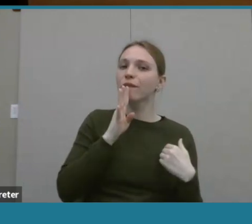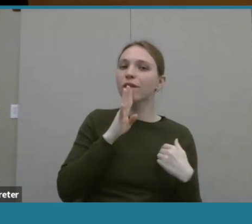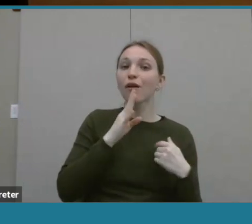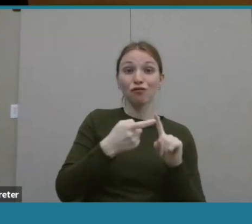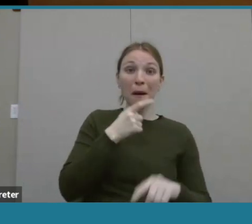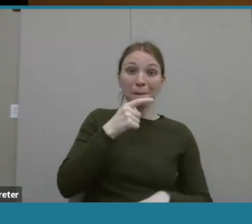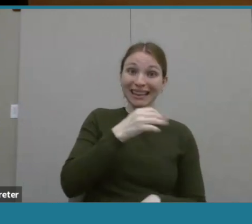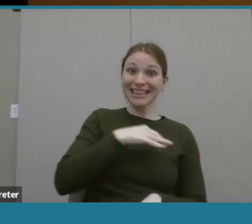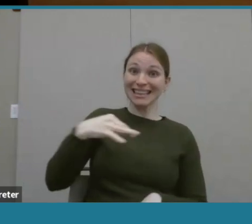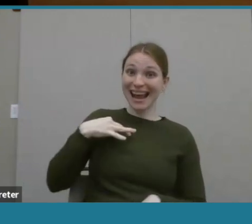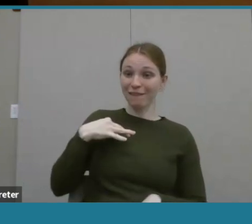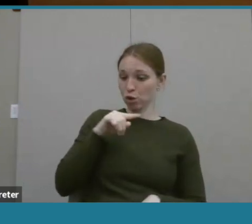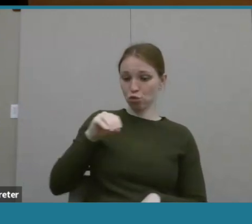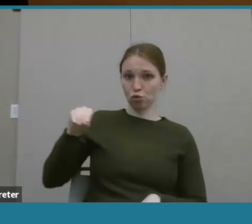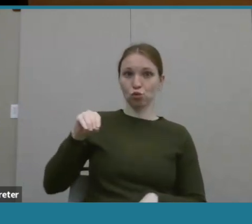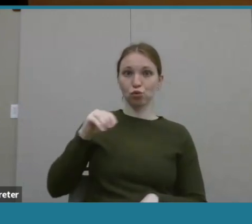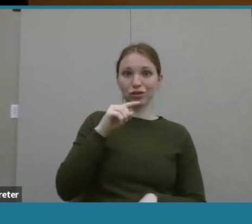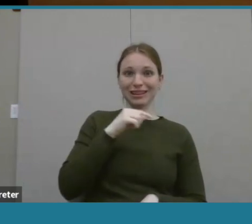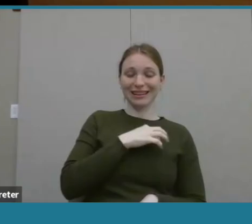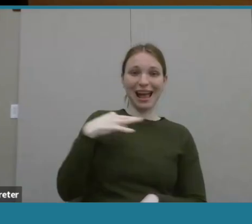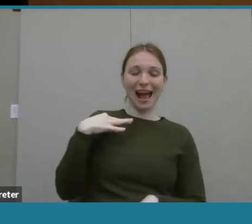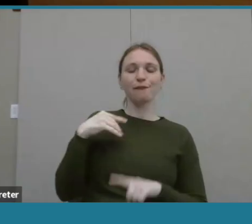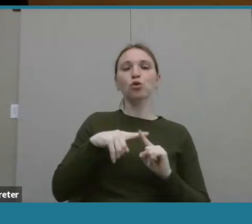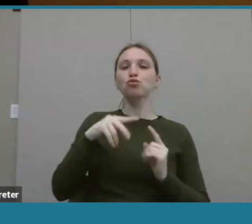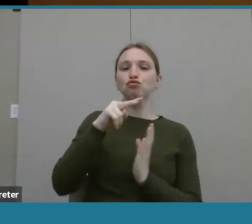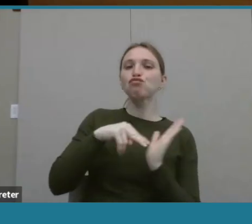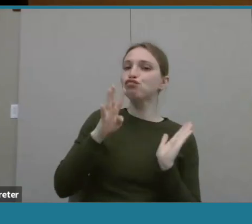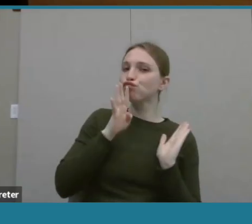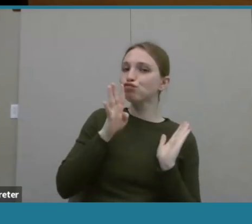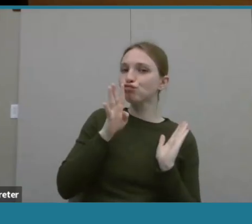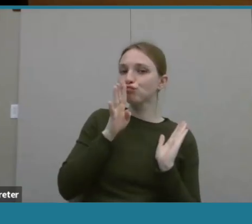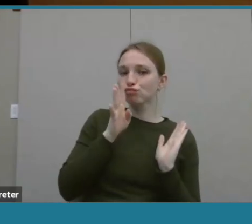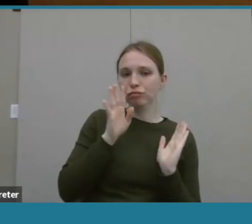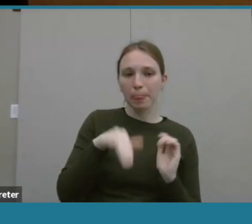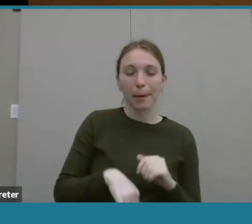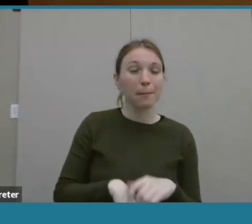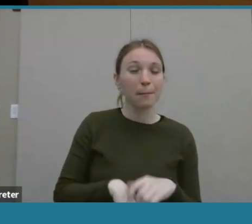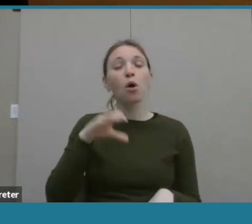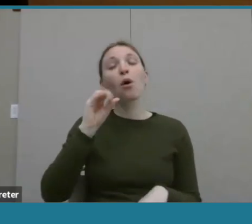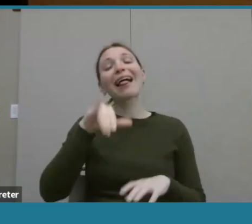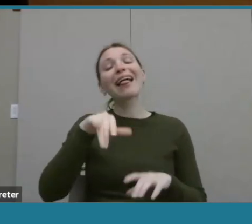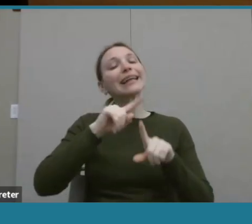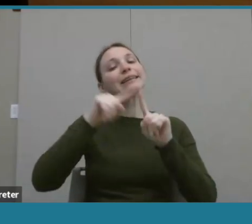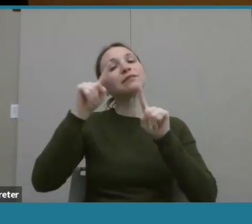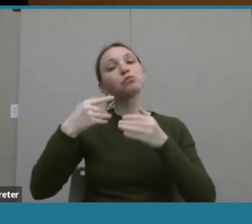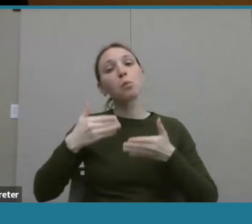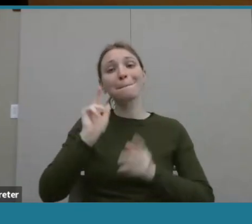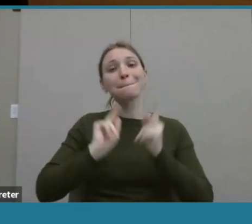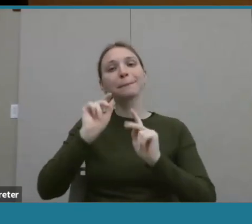So you have all these different ways to interact with this information and it's completely autonomous for you on your device in a way that— so it's kind of